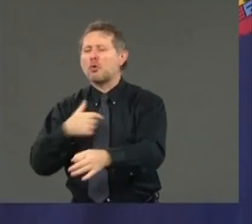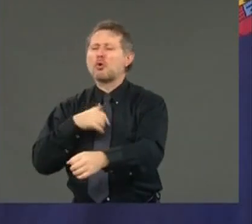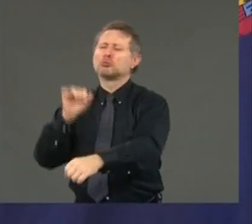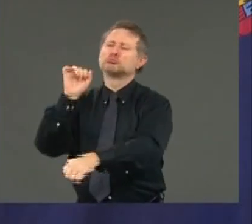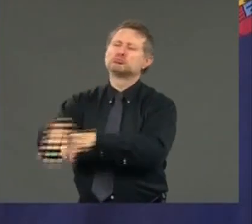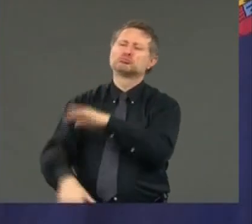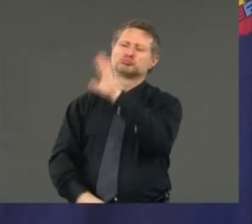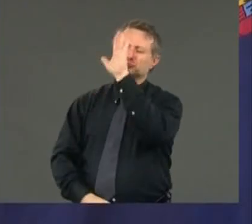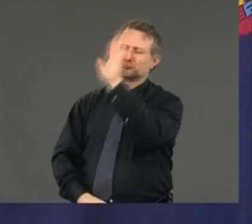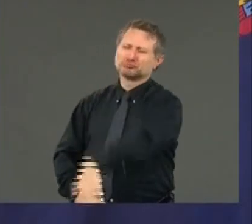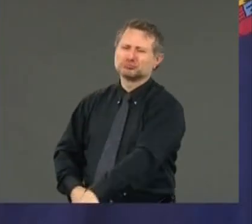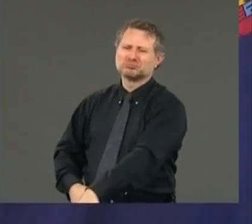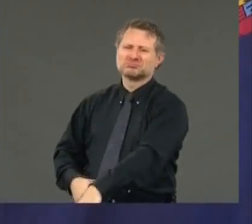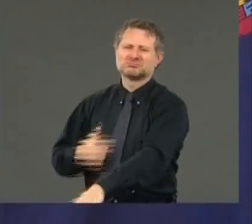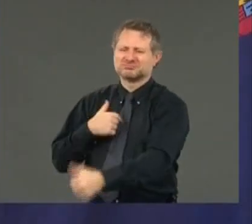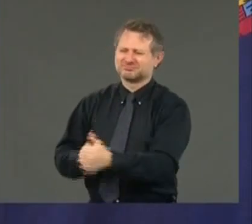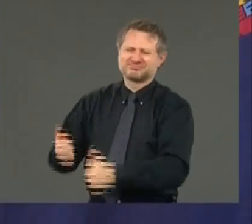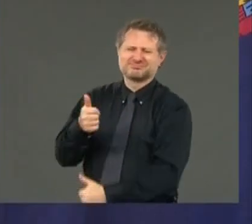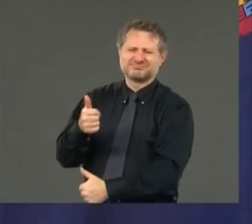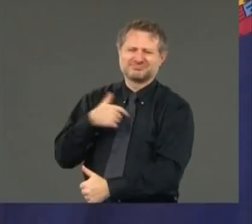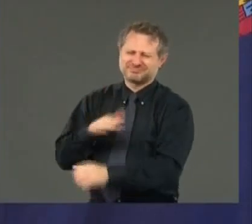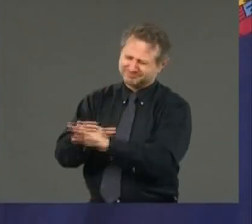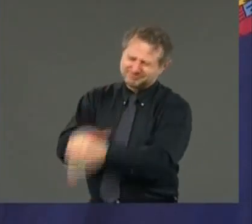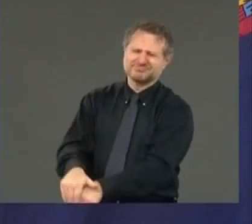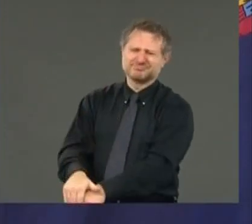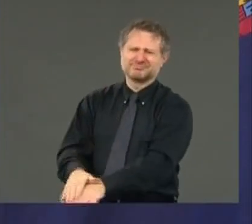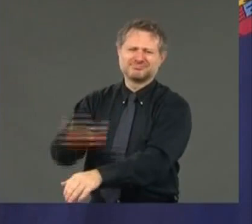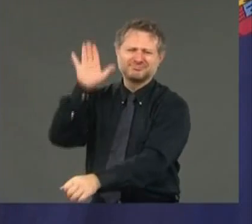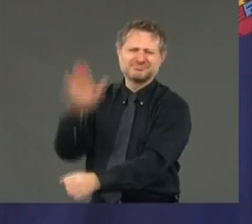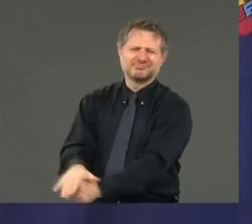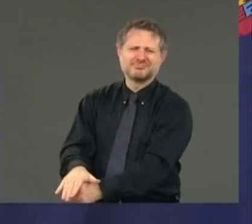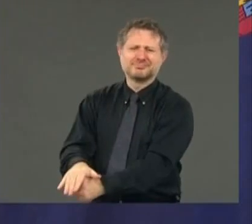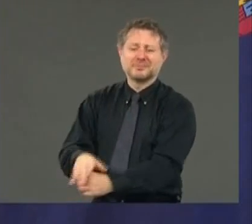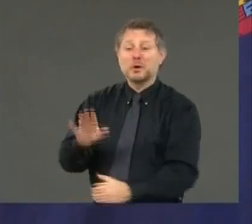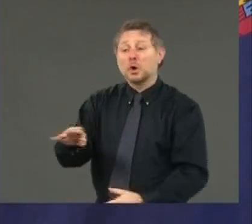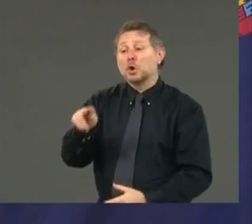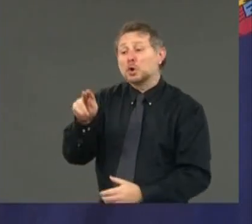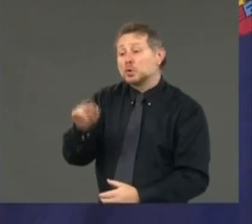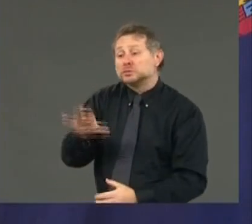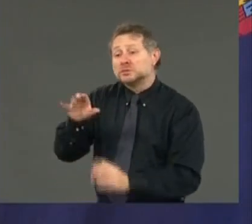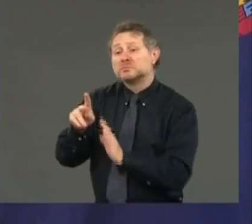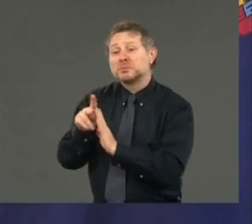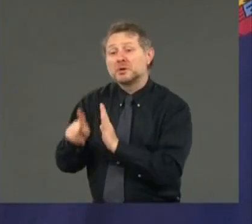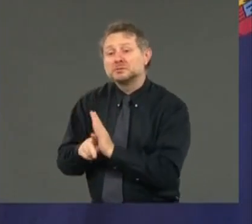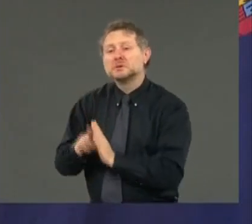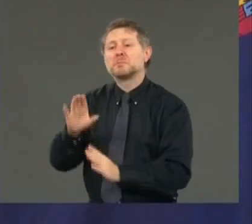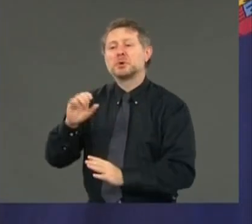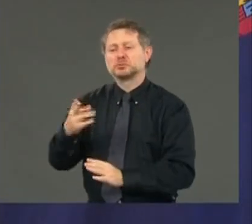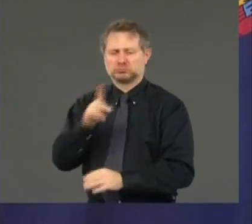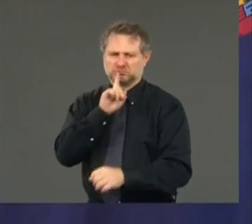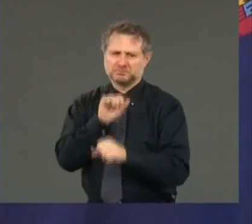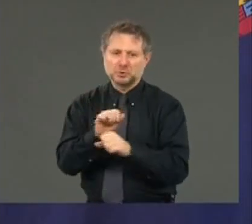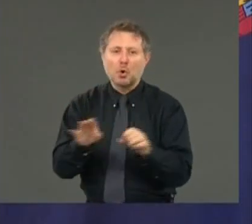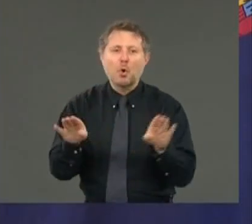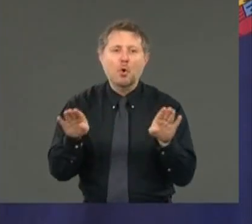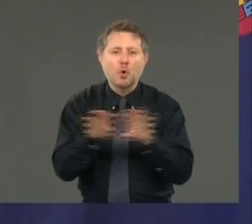TEST TEST. WHAT'S SAFE FOR YOURED. MEMORIAL DAY THE UNOFFICIAL KICKOFF OF SUMMER. ARE YOU CONCERNED THE BEACH POLICY WILL PUT THE CITY -- BEACHES ON LONG ISLAND MAY BE OPEN. BEACHES NEXT DOOR MIGHT NOT BE. IS THAT GOING TO LEAD TO CONFUSION. DO YOU FEEL THE CITY SHOULD BE COORDINATED WITH THE STATE IF THERE'S A LACK OF COORDINATION,